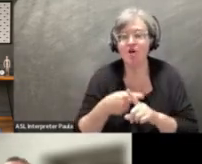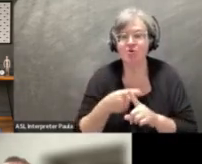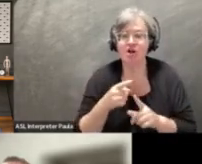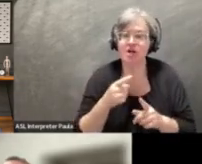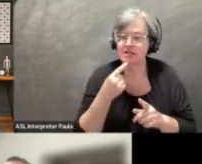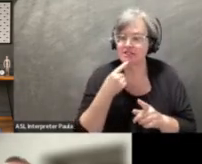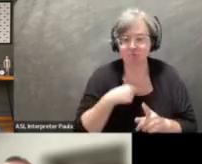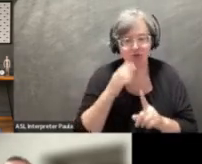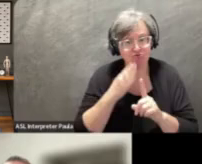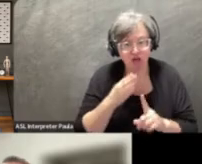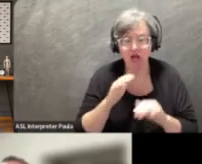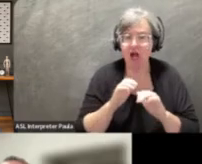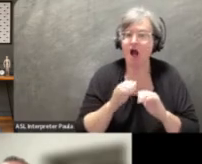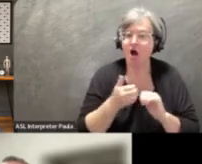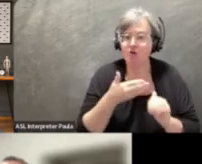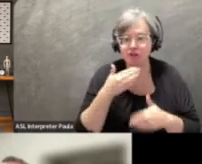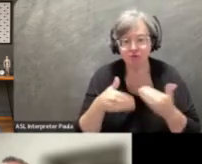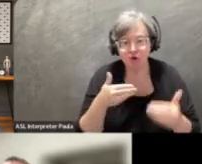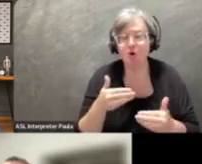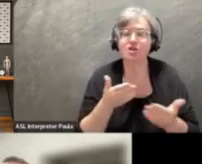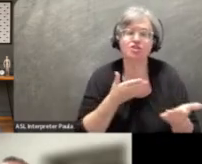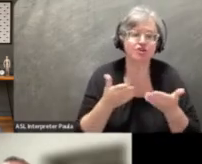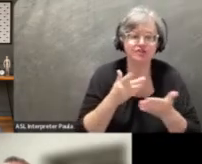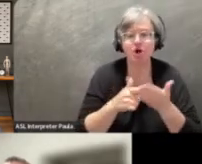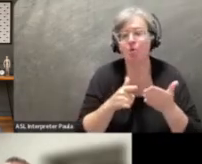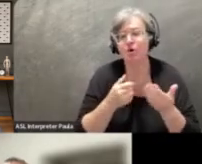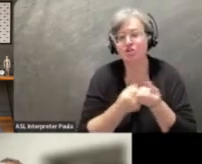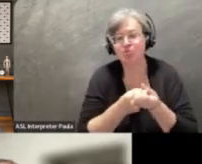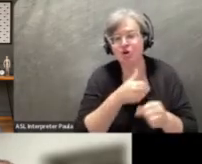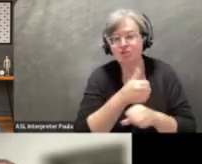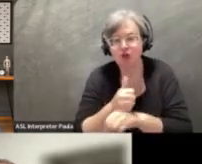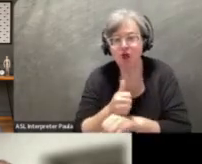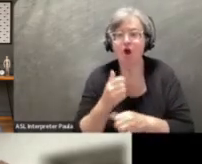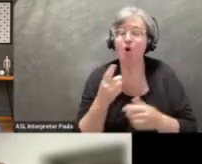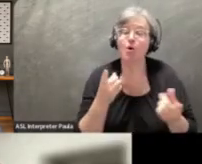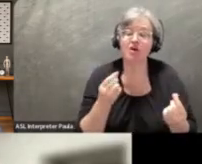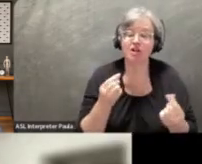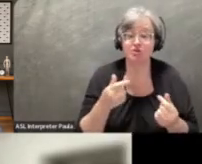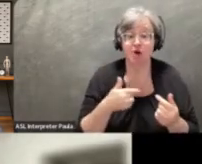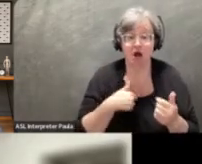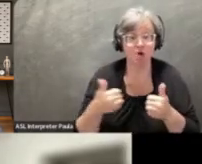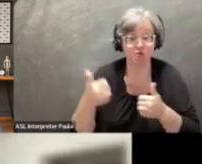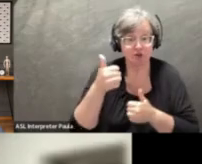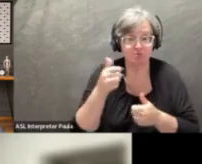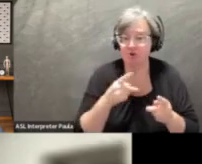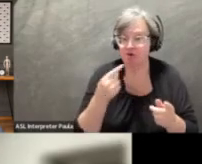organization, how our services were. Supports were in place, what we needed to be doing differently. We turned it into a potluck so people could share